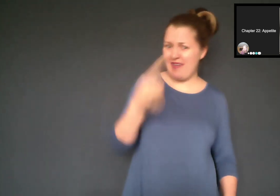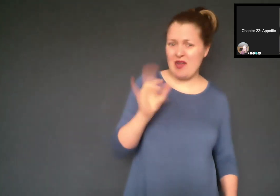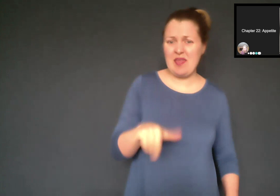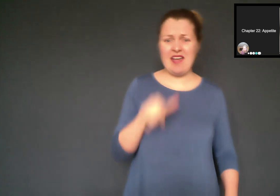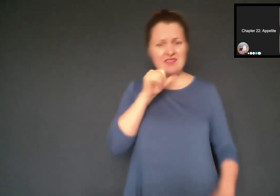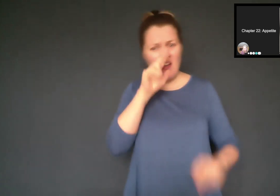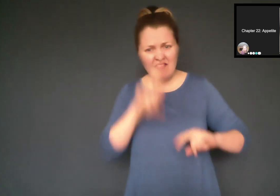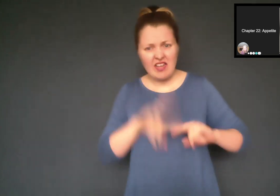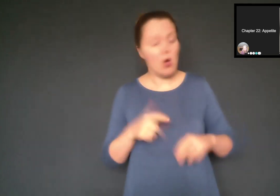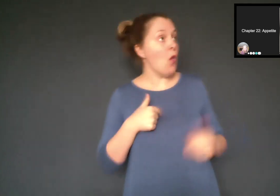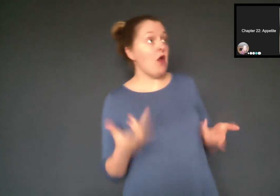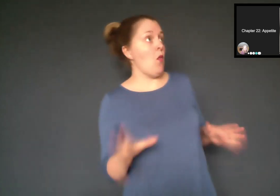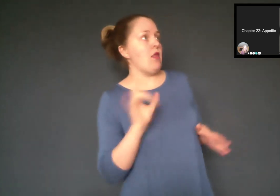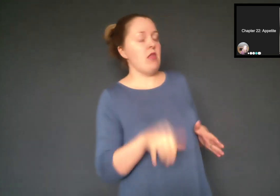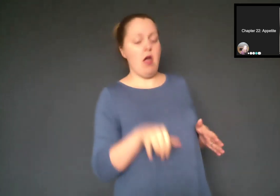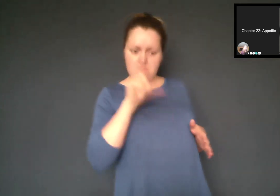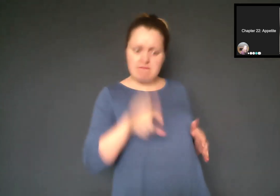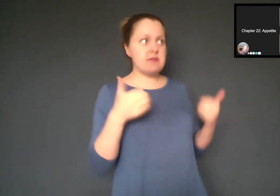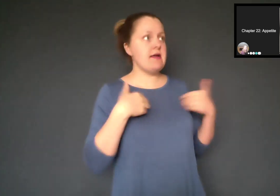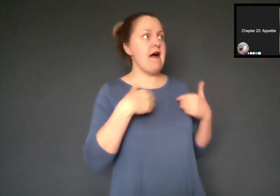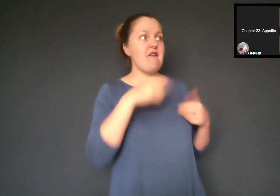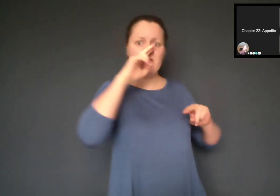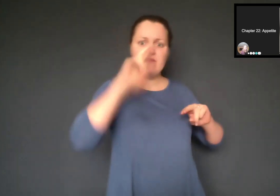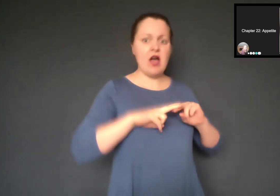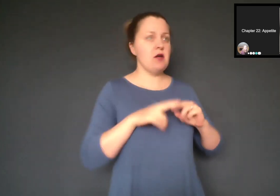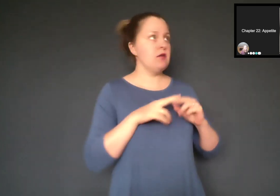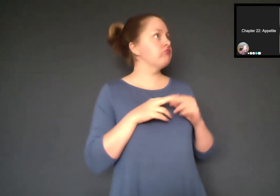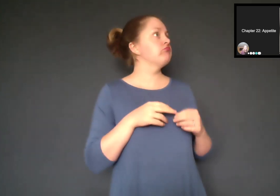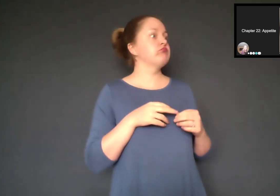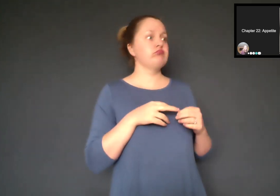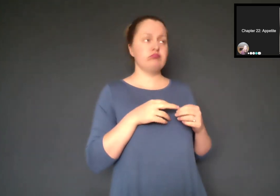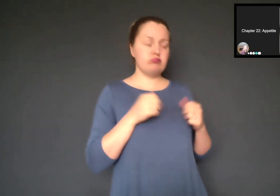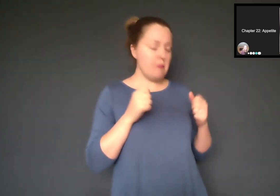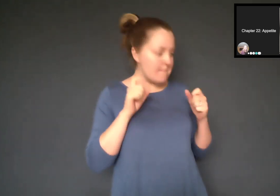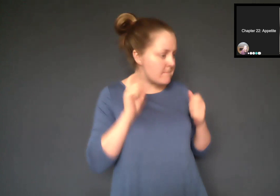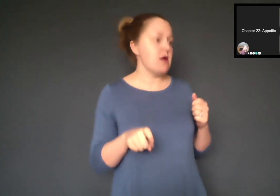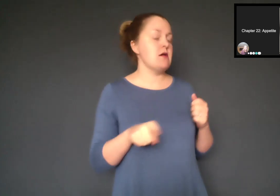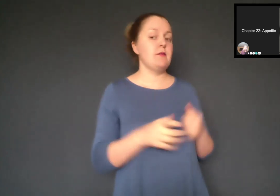hood house said you must have fun at all costs so give me flowers harvey insisted